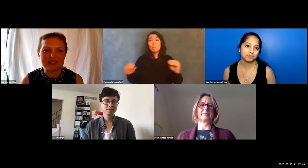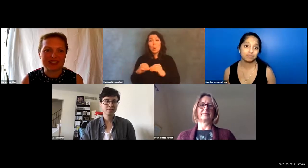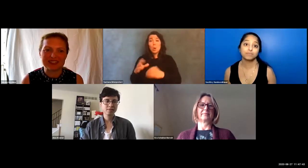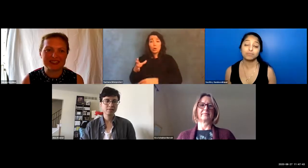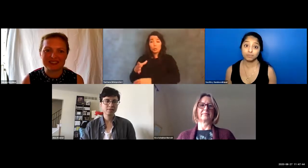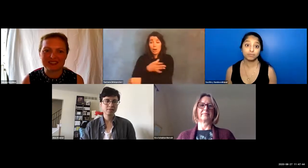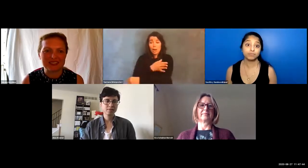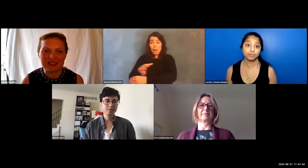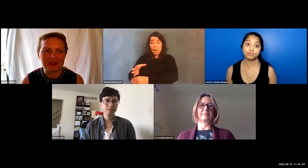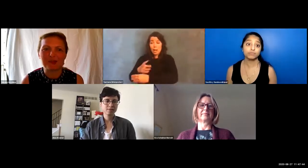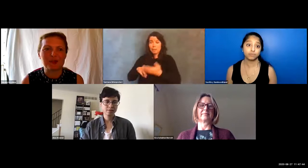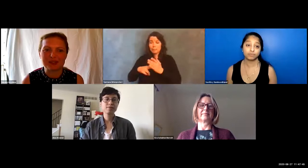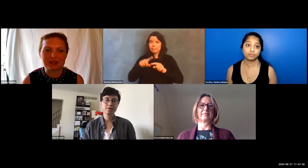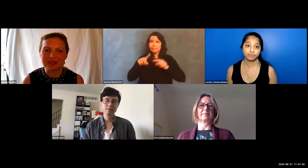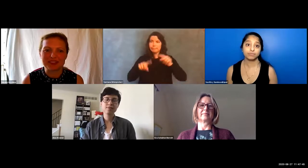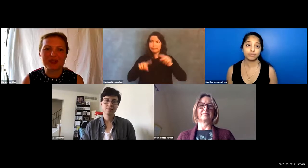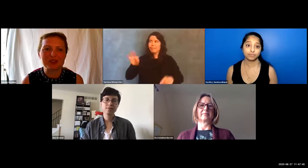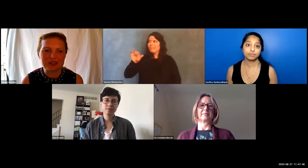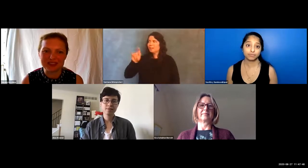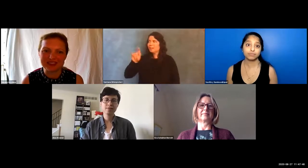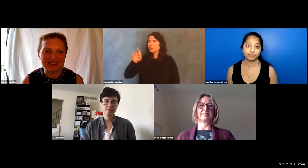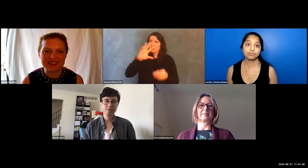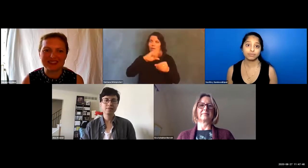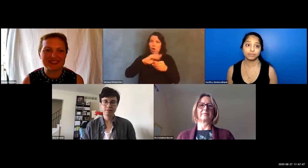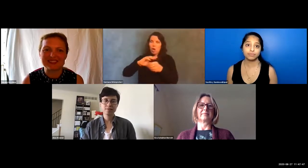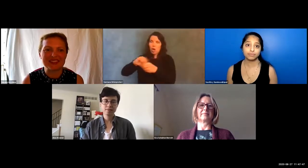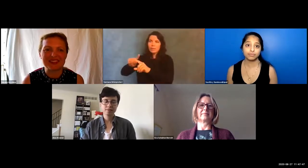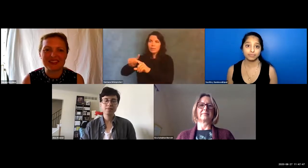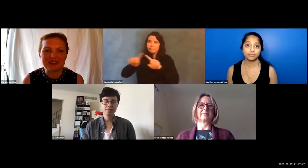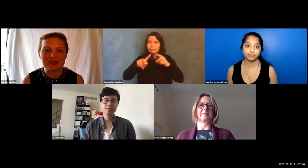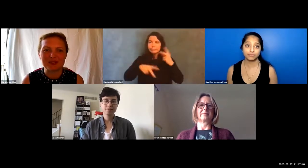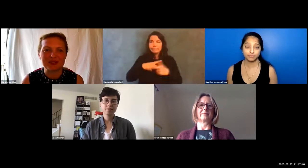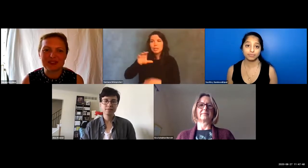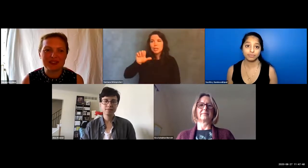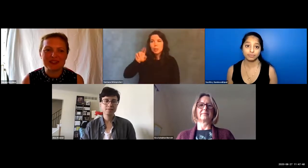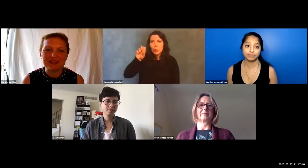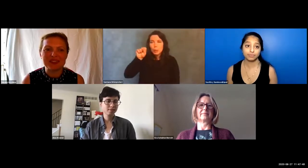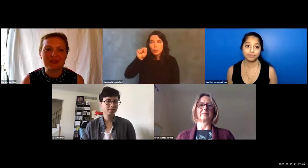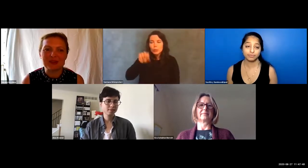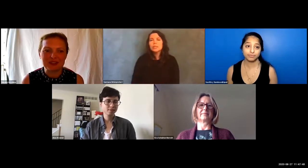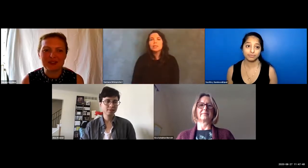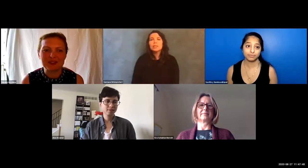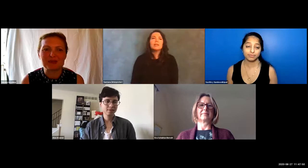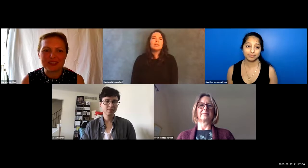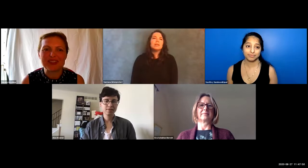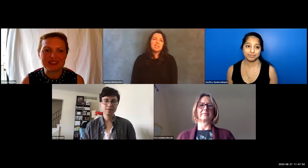and taking possible cues that -- yeah I think it would be really we have a lot of work ahead